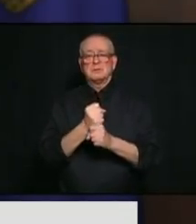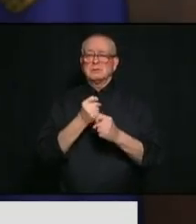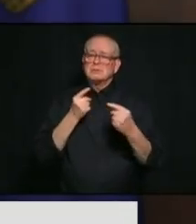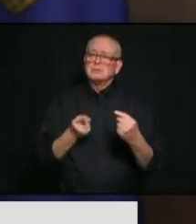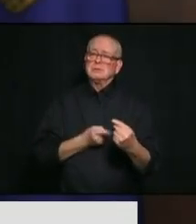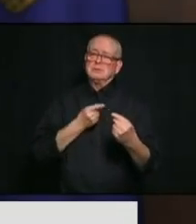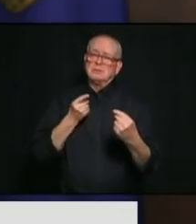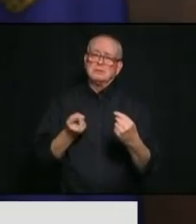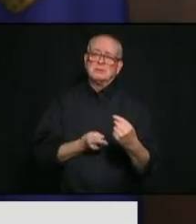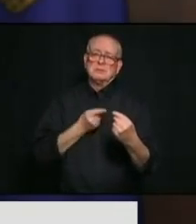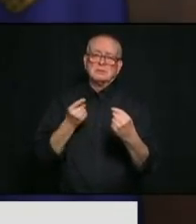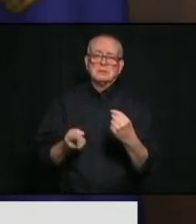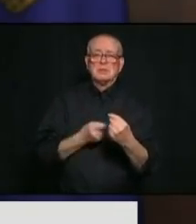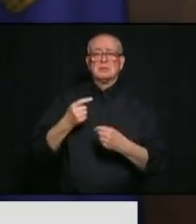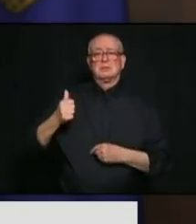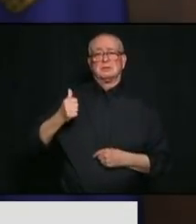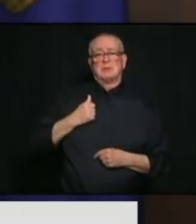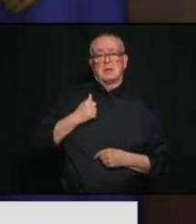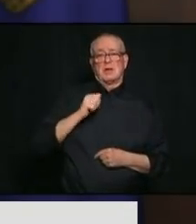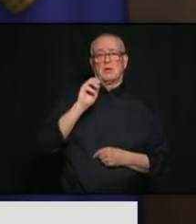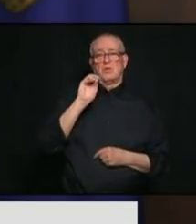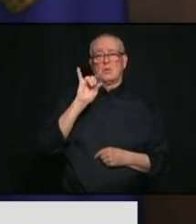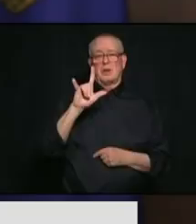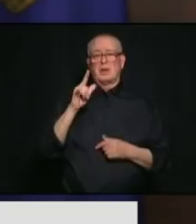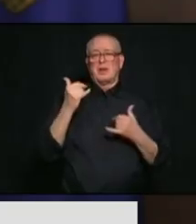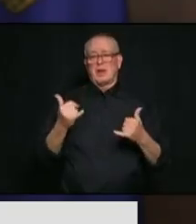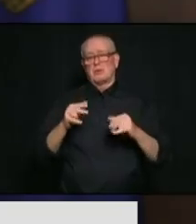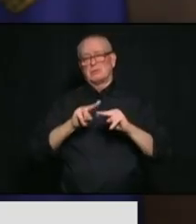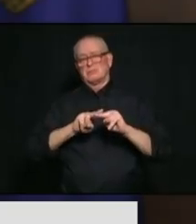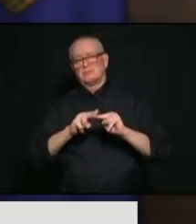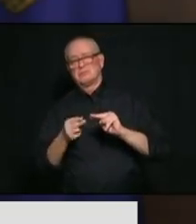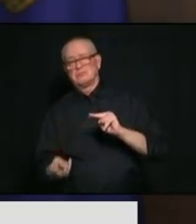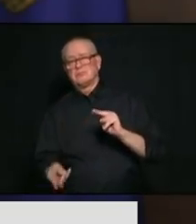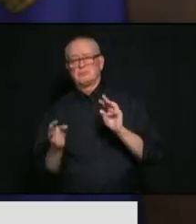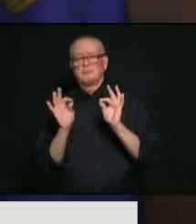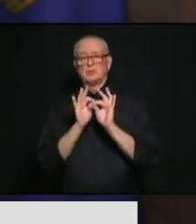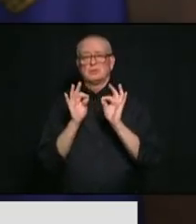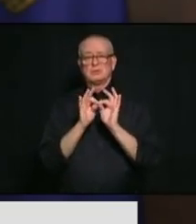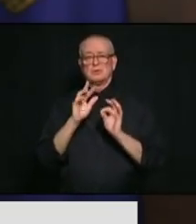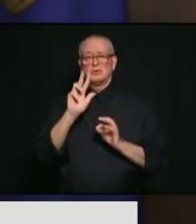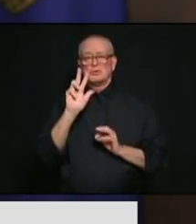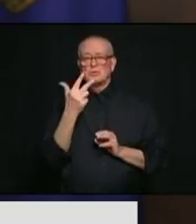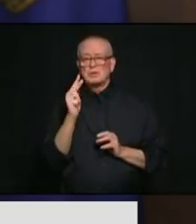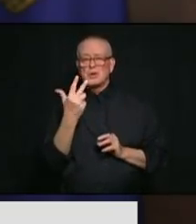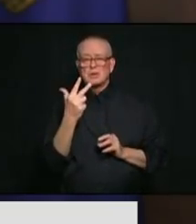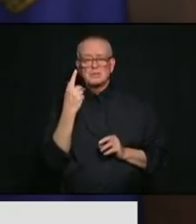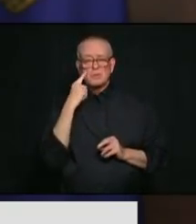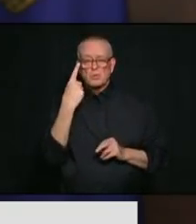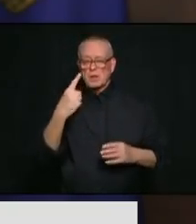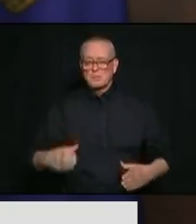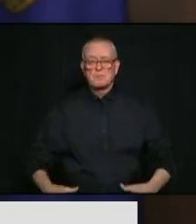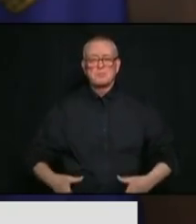PRICES. NOW WESTERN CANADIAN OIL HAS FALLEN AS LOW IN THE PAST WEEK,